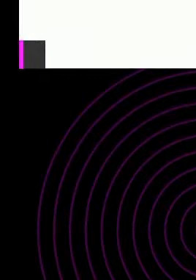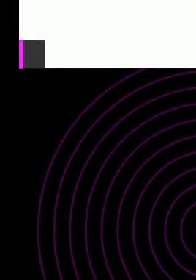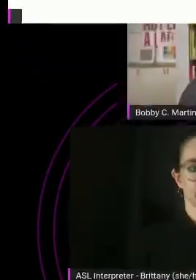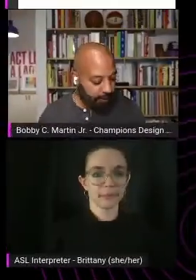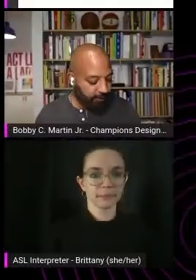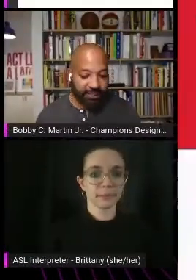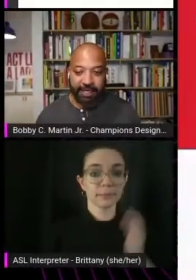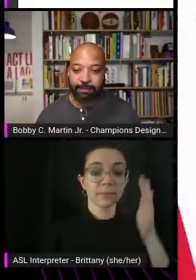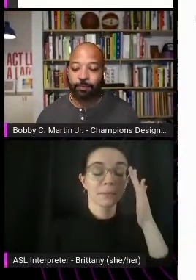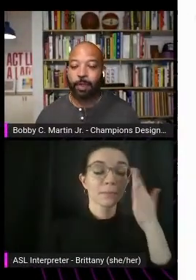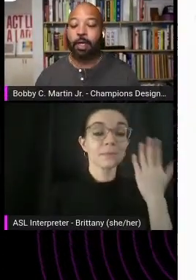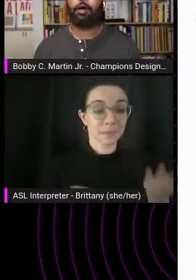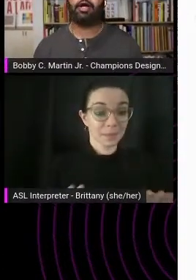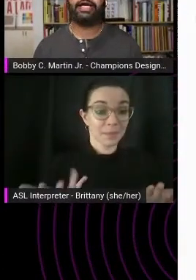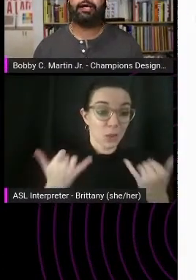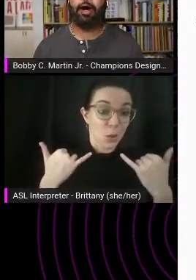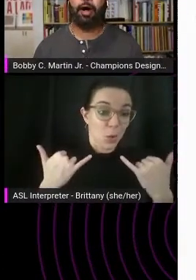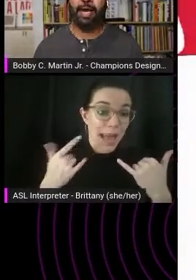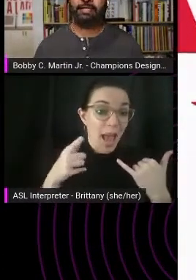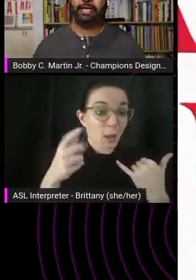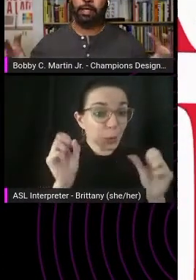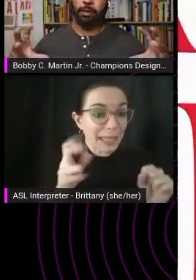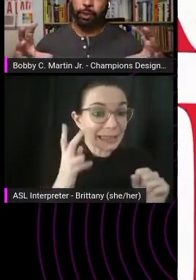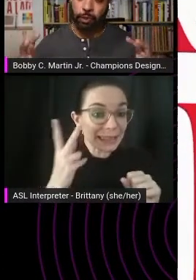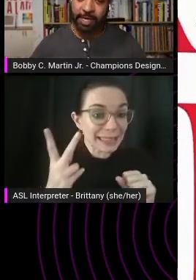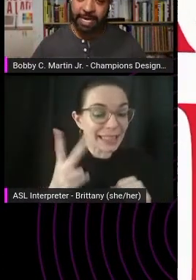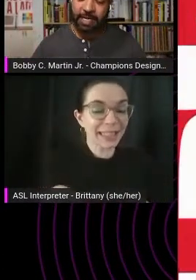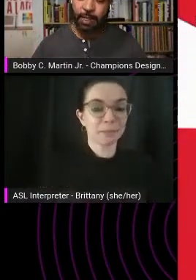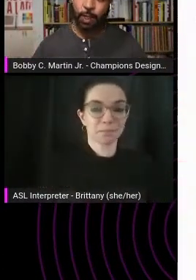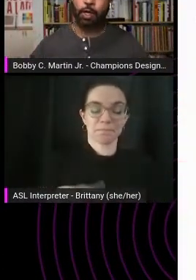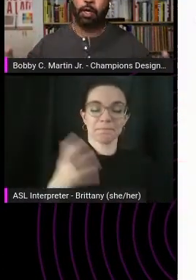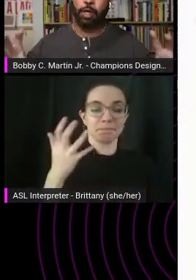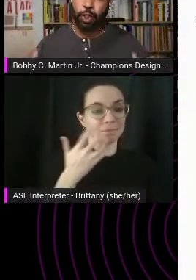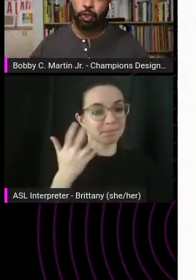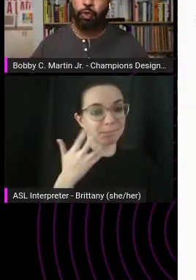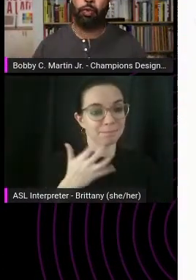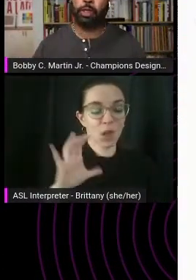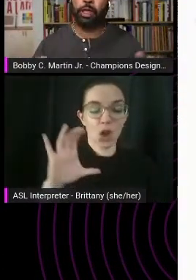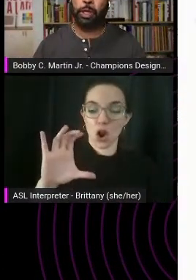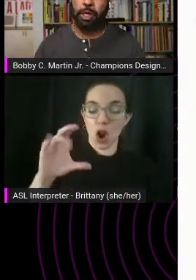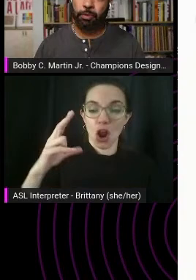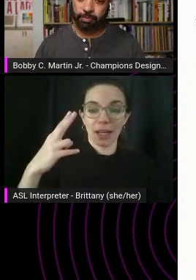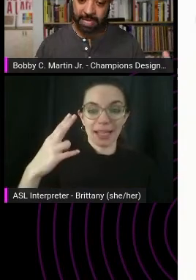So now you can see, Carnegie Hall has a unique new logo,